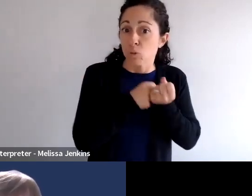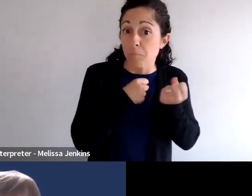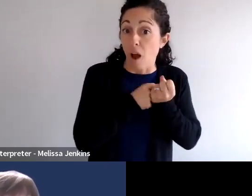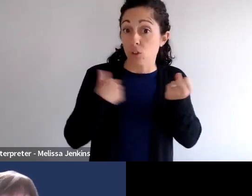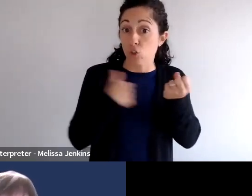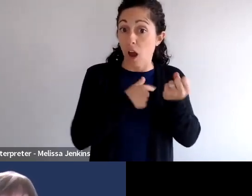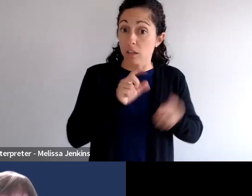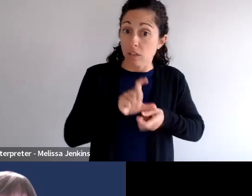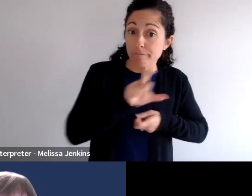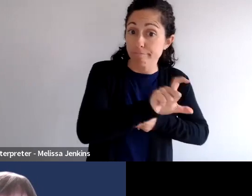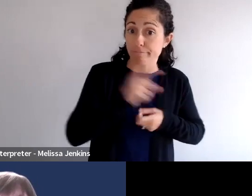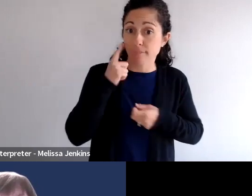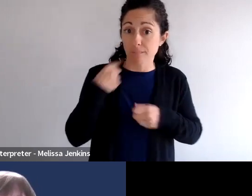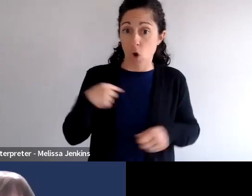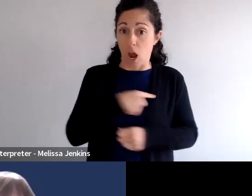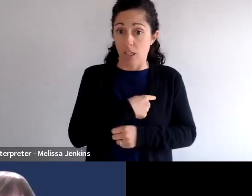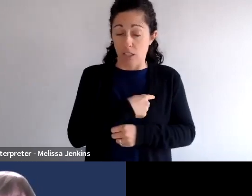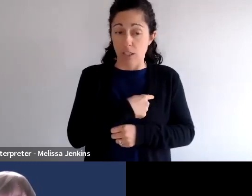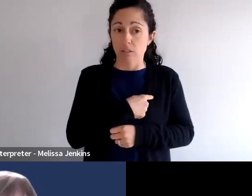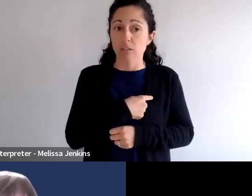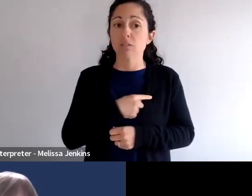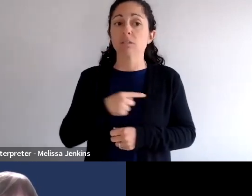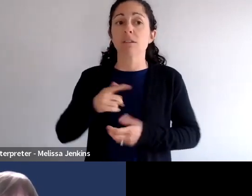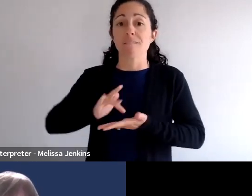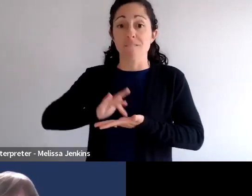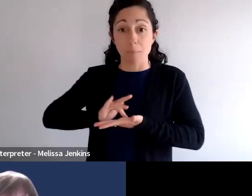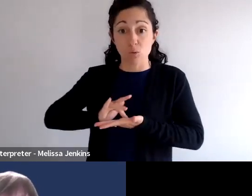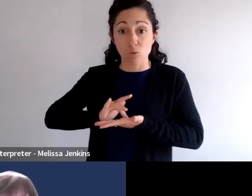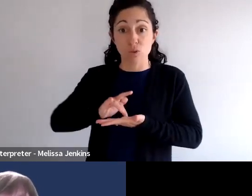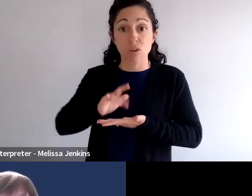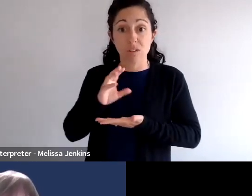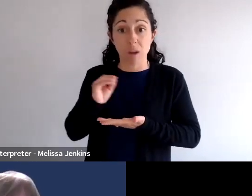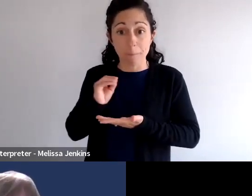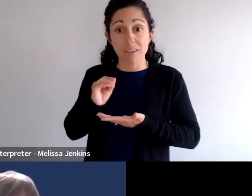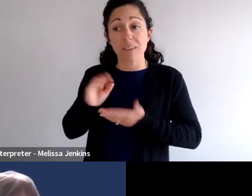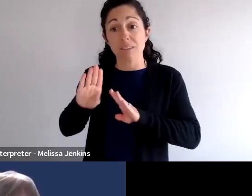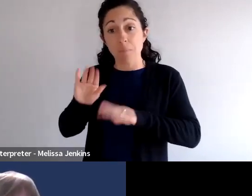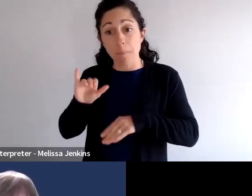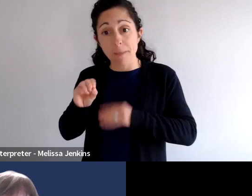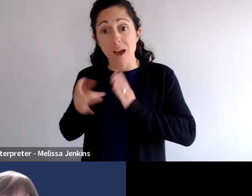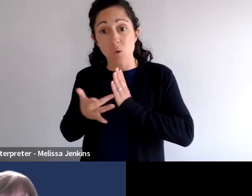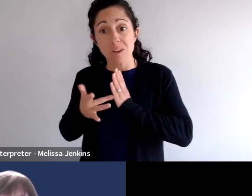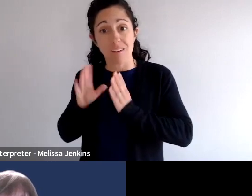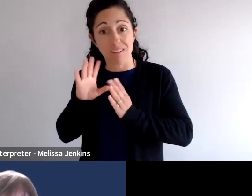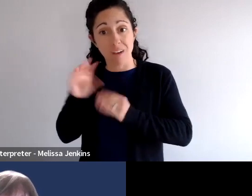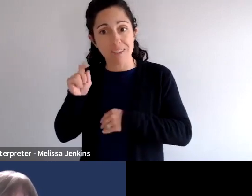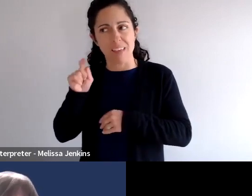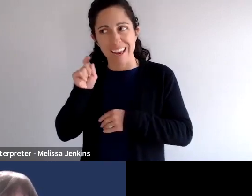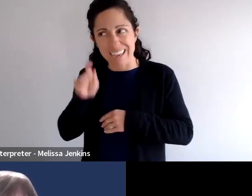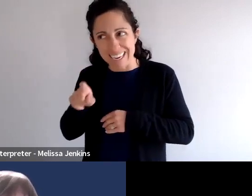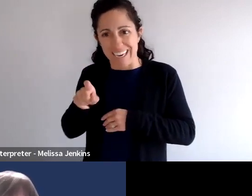features is that they need high quality data across many diseases and it's hard for them